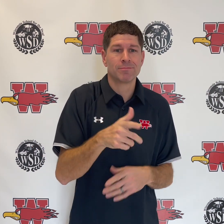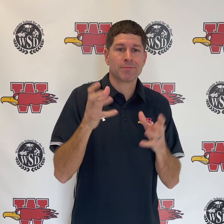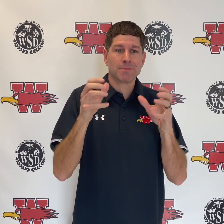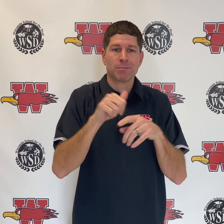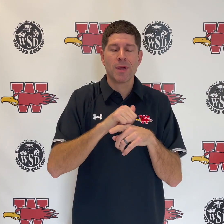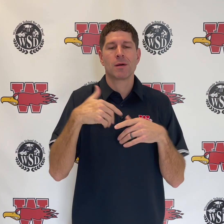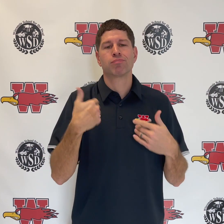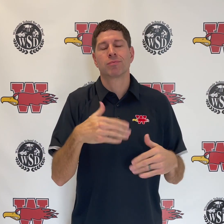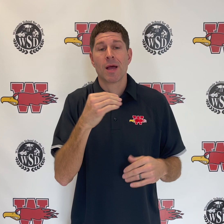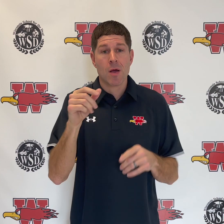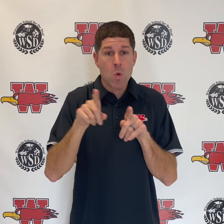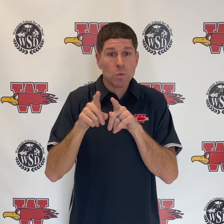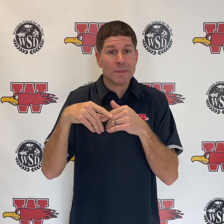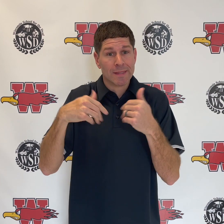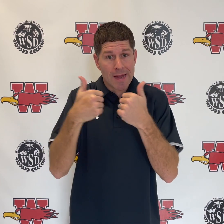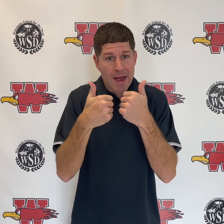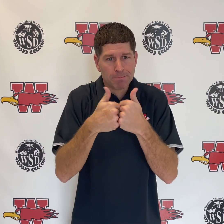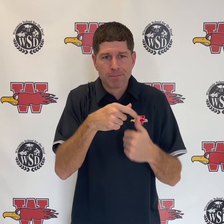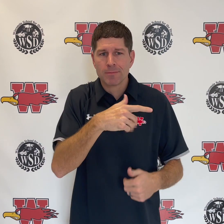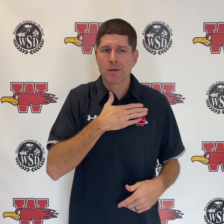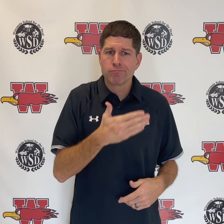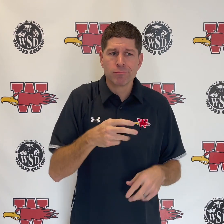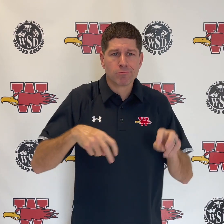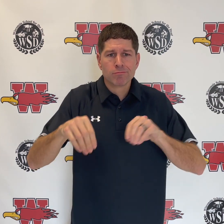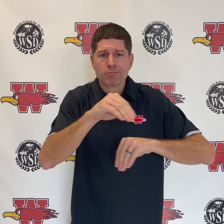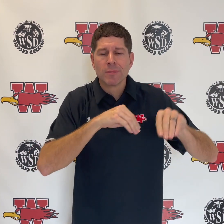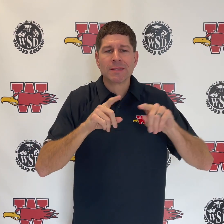cheerleading practice, then when cheerleading practice is over she comes to basketball